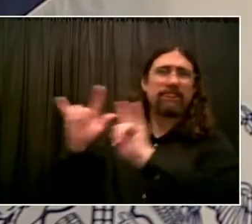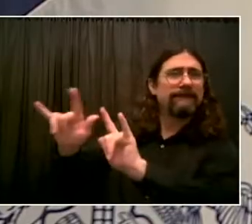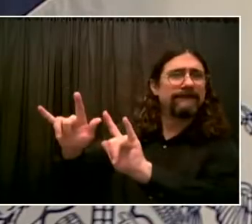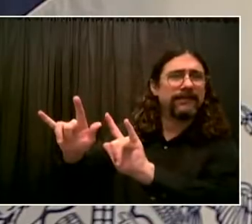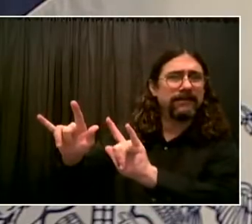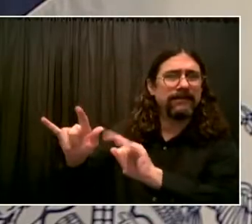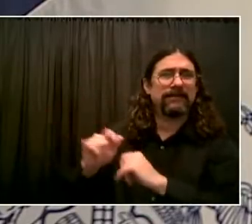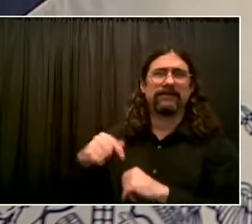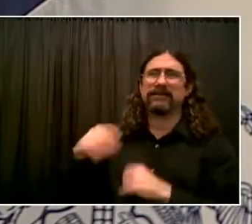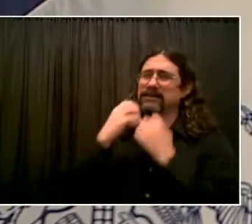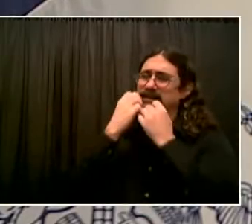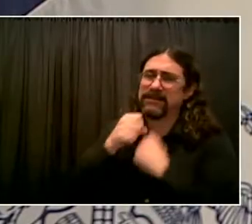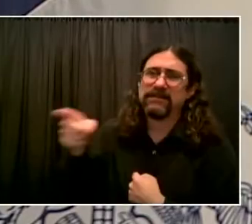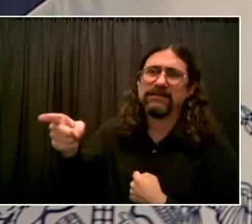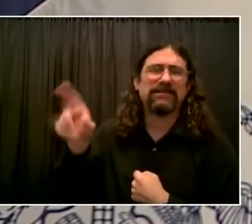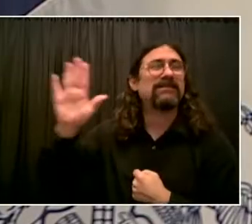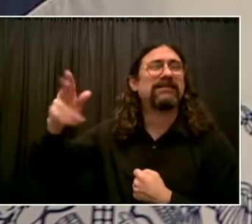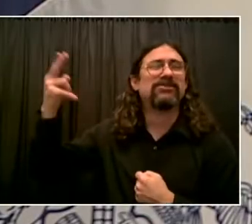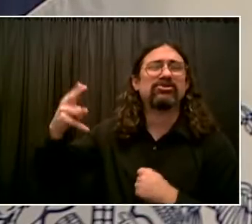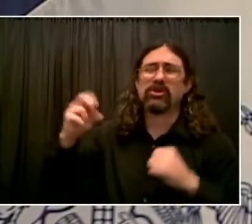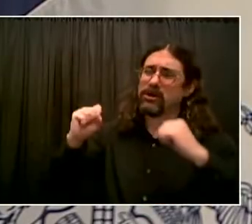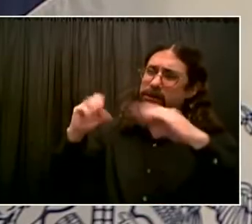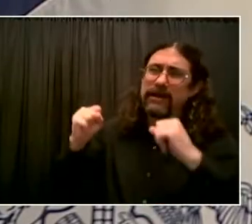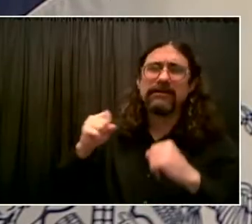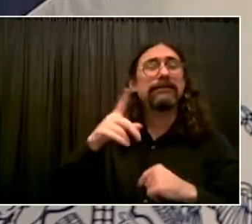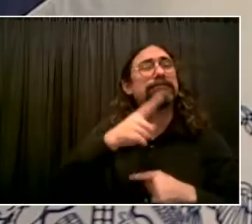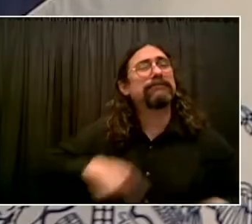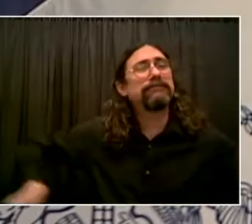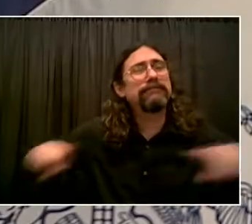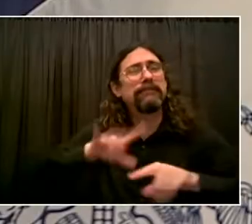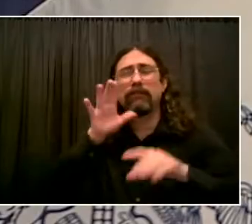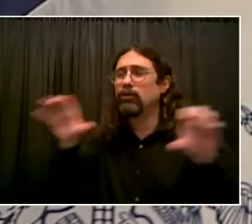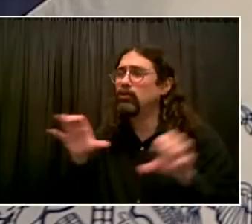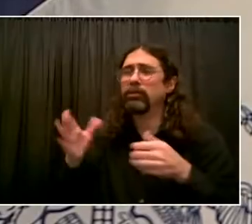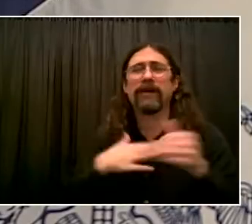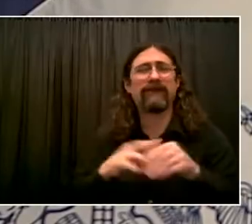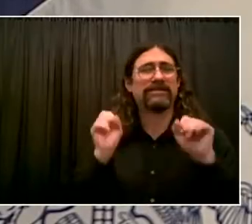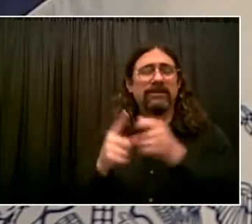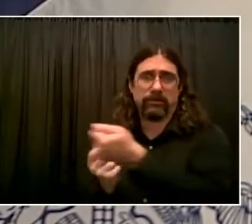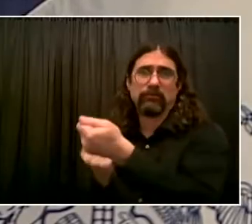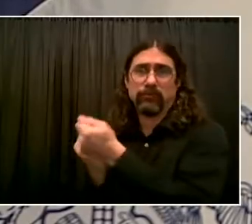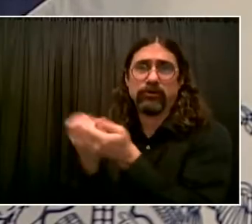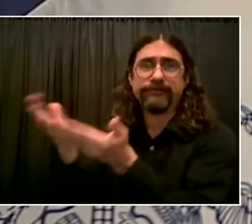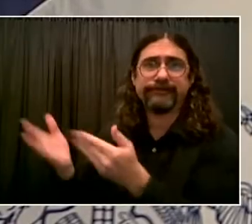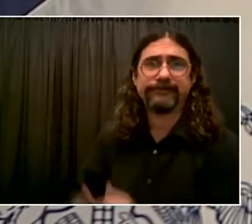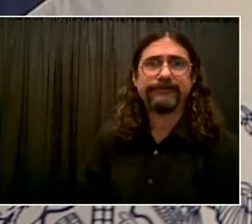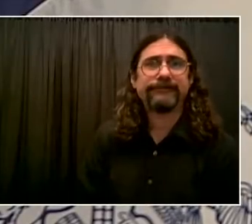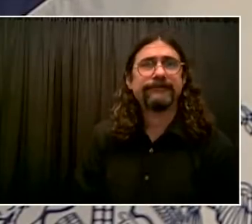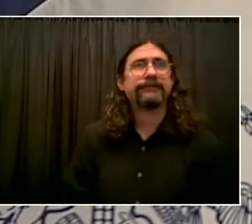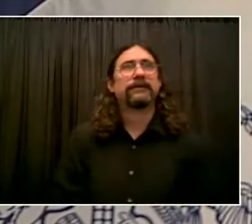EMBRACE HIS LEGACY, AND I AM SO SORRY OFR WH ATTY HEARE GOING THROUGH RIGHT NOW. ANYWAY WE CAN SUPPORT THEM, WE